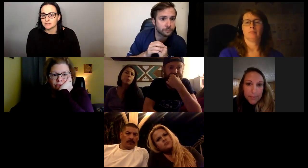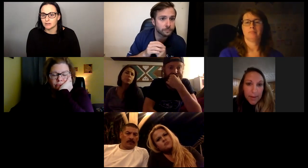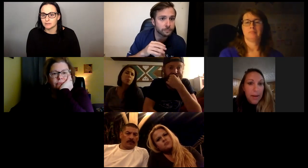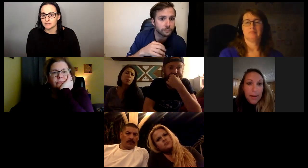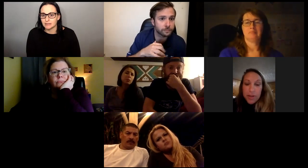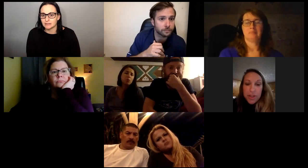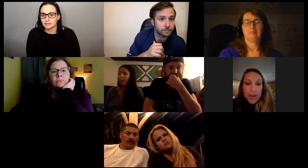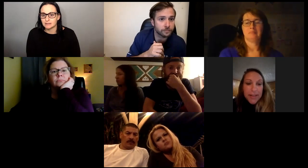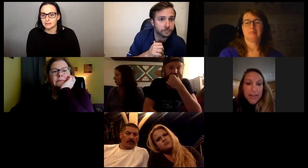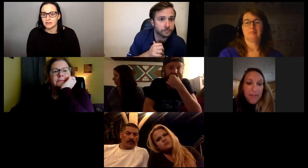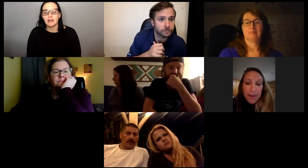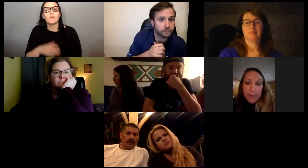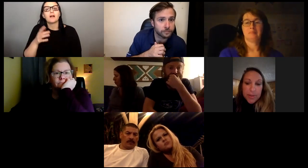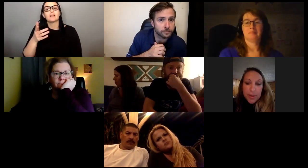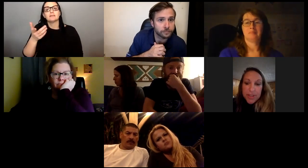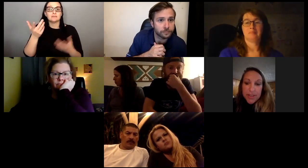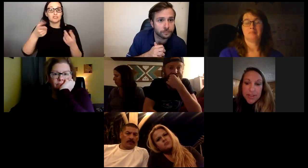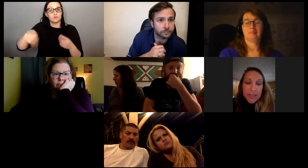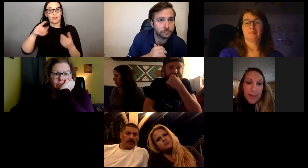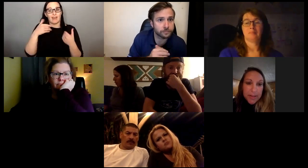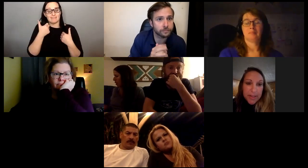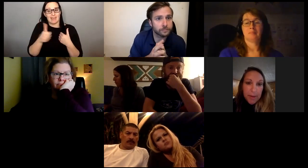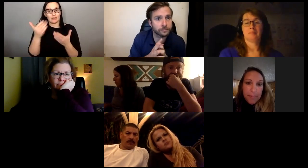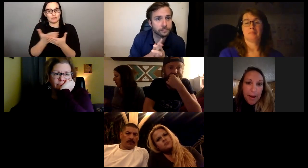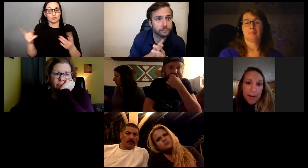confident do you guys have any resources